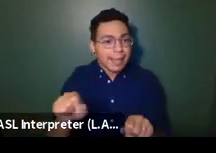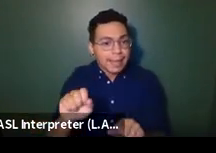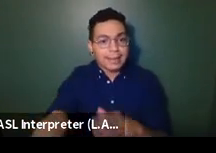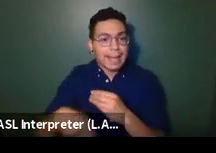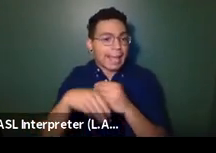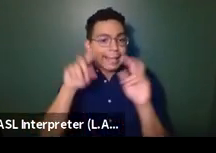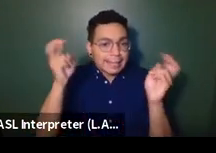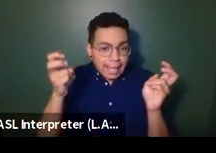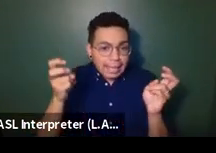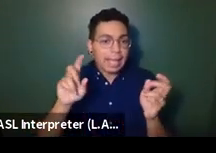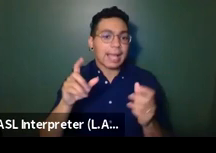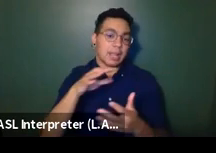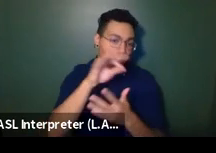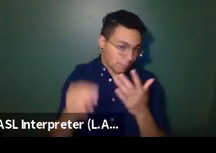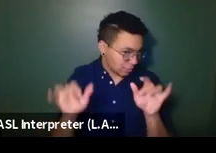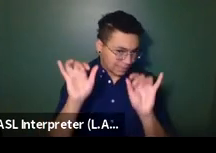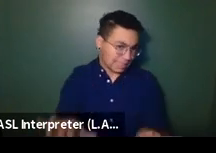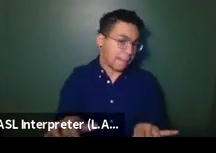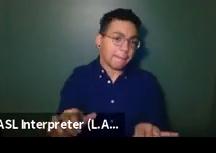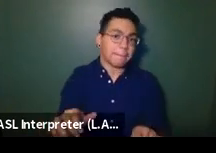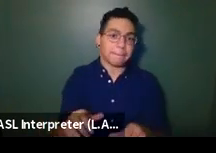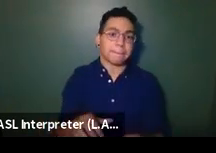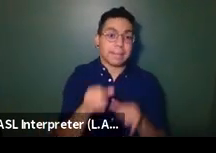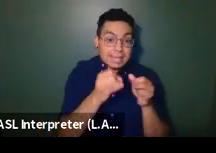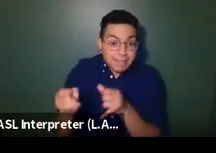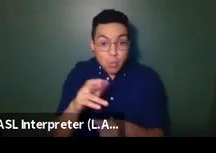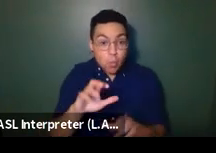ESD 189 - Amy Colburn: And then your options. Again, that little the three little dots individually assign